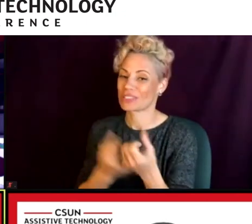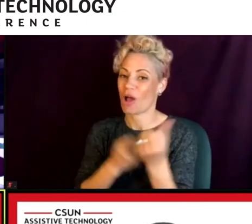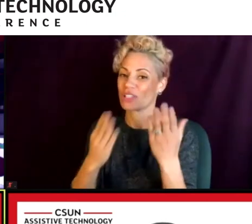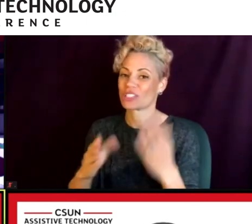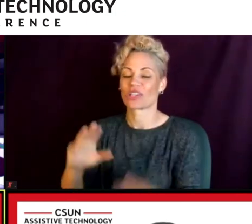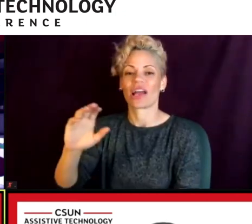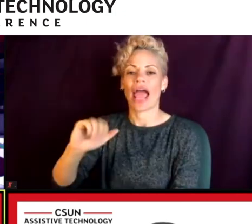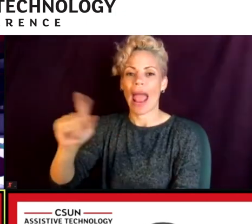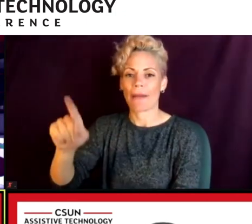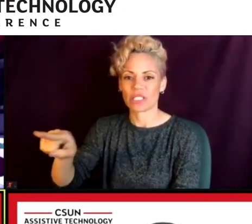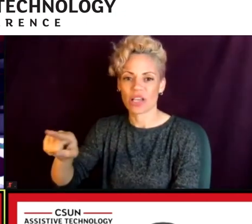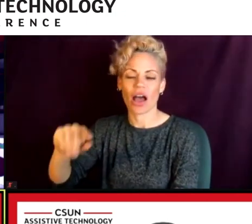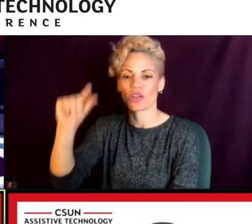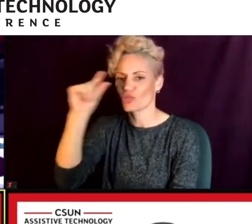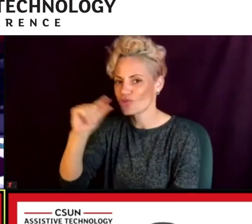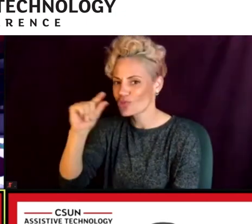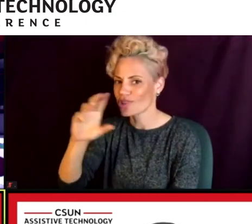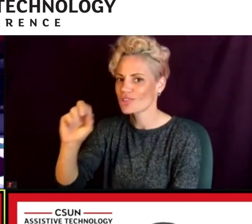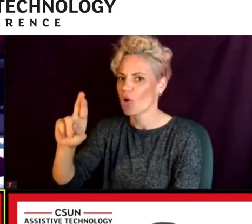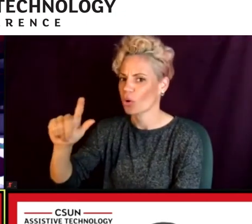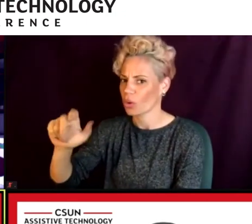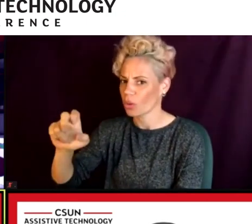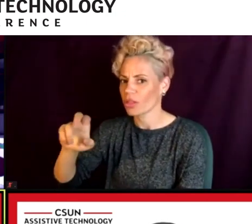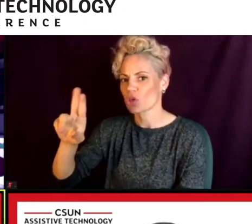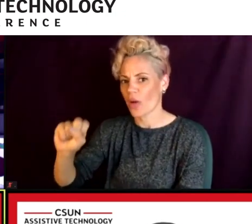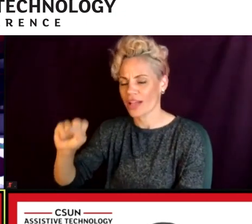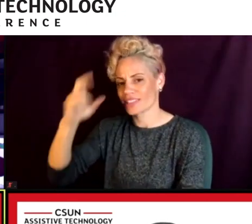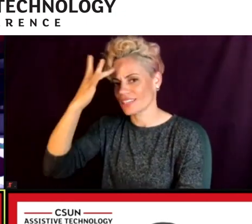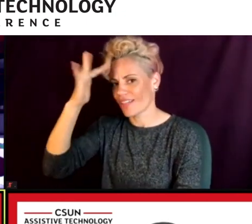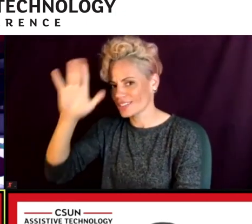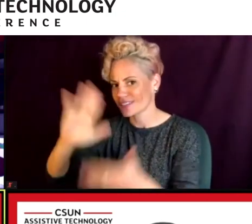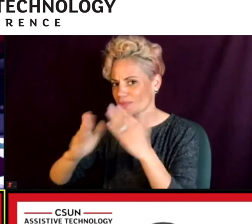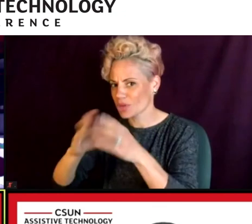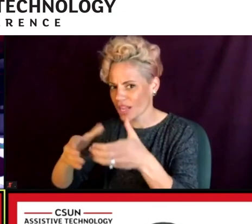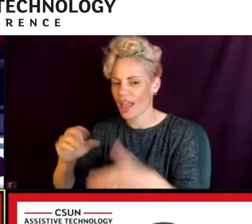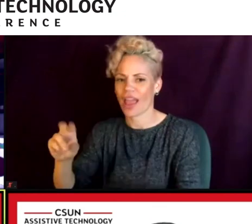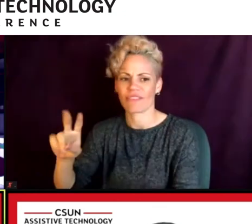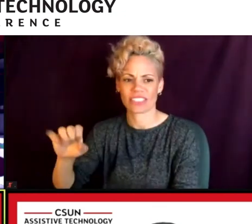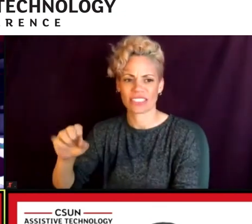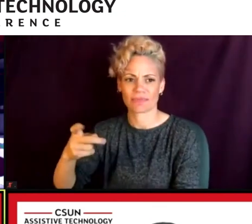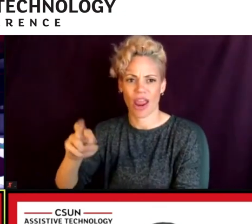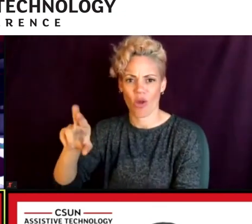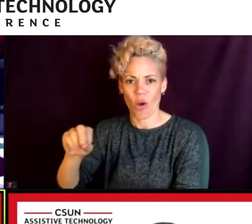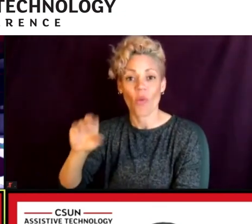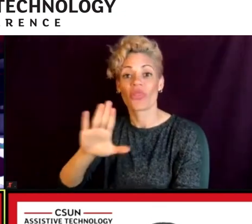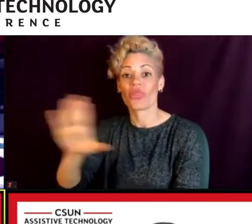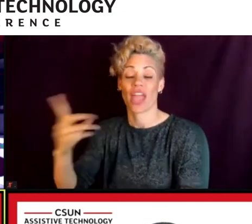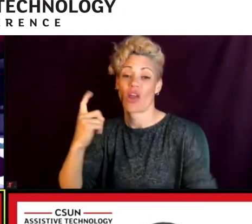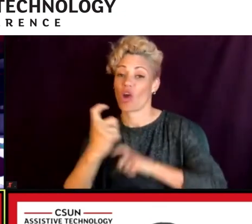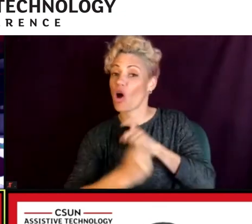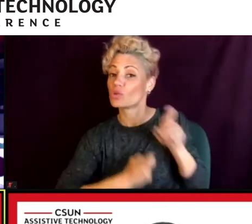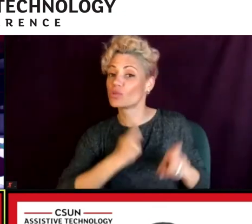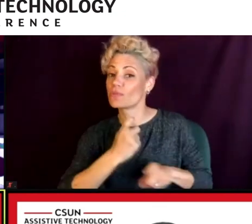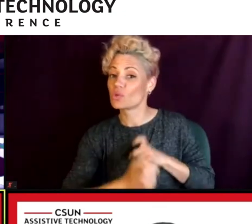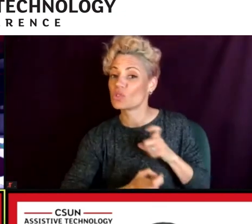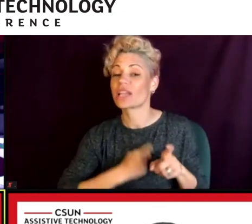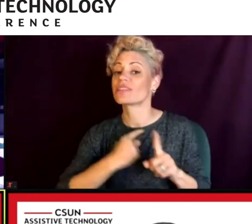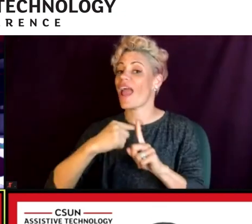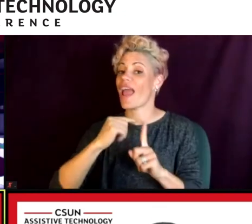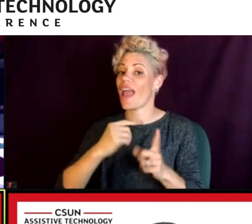Oracle, the US Intelligence Community and Vispero. Their contributions on top of the support from exhibitors,